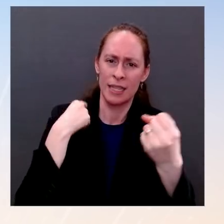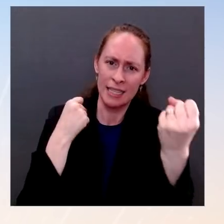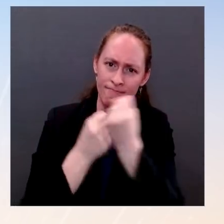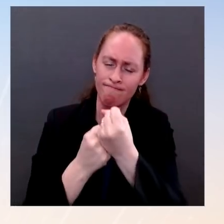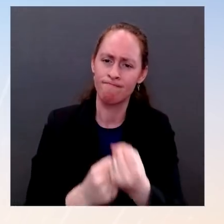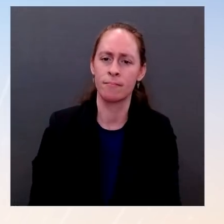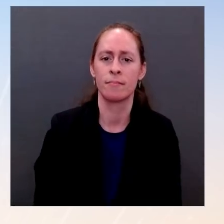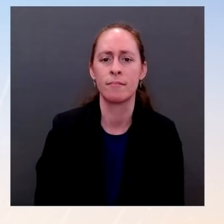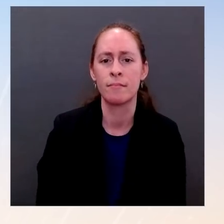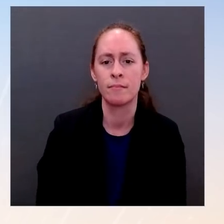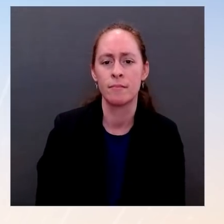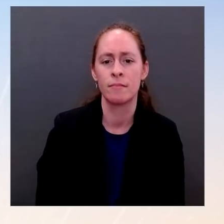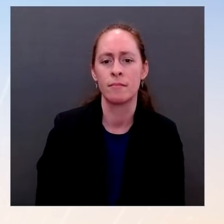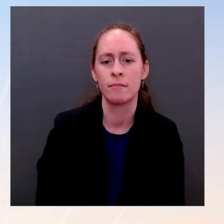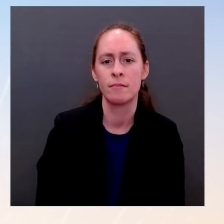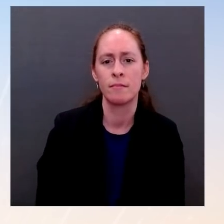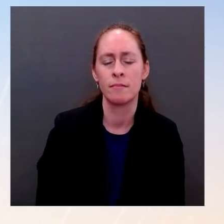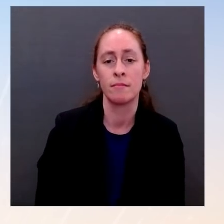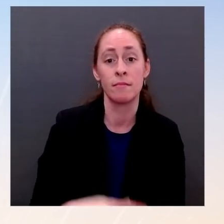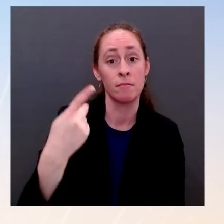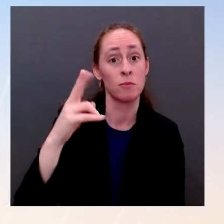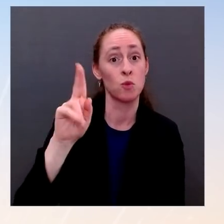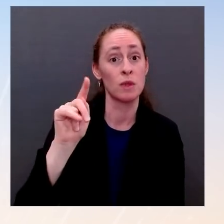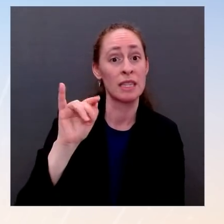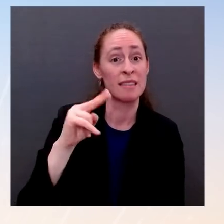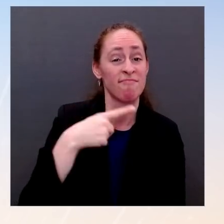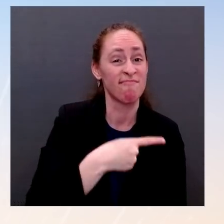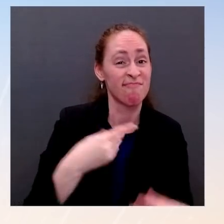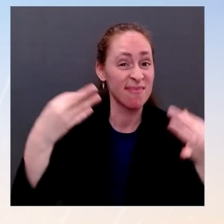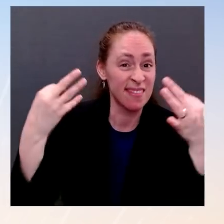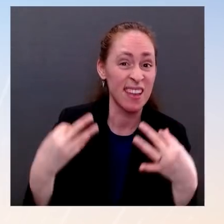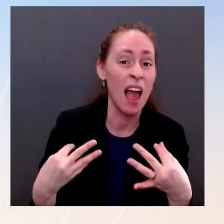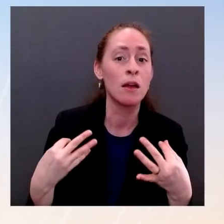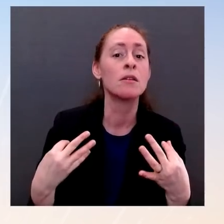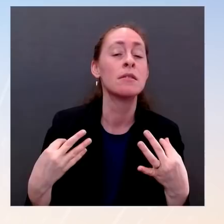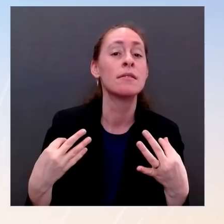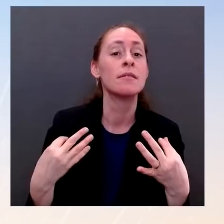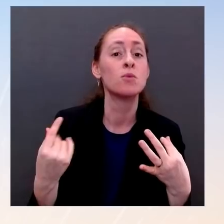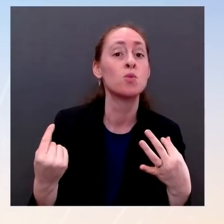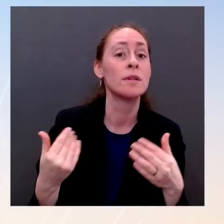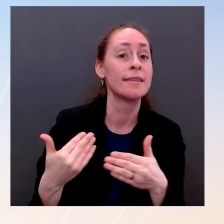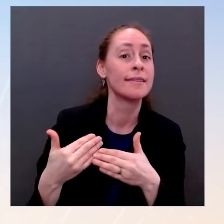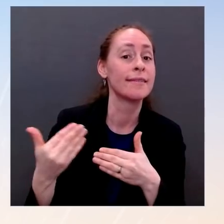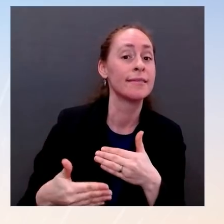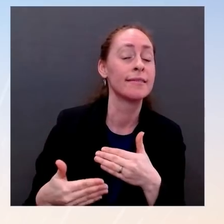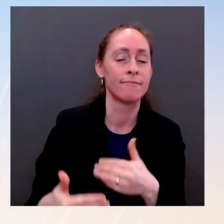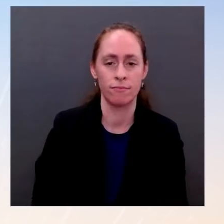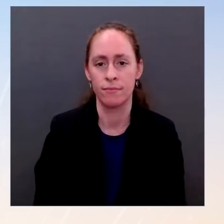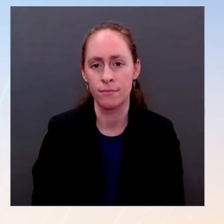But that leadership on the world stage is what has led to a united front and united opposition to these actions.